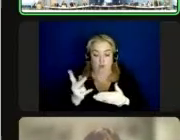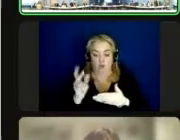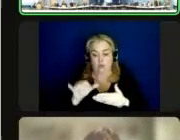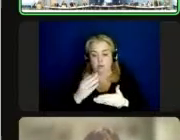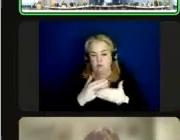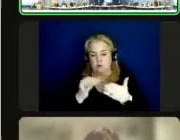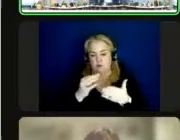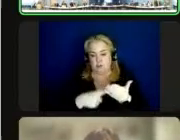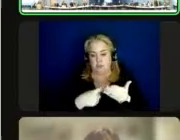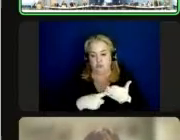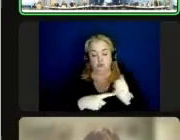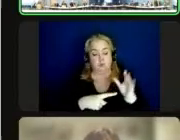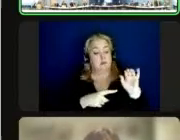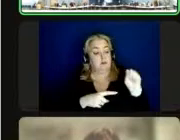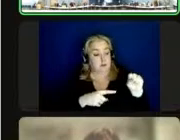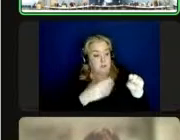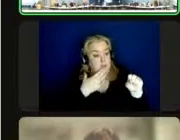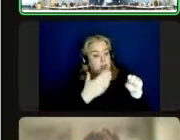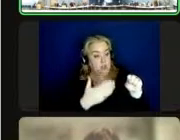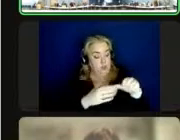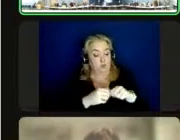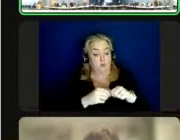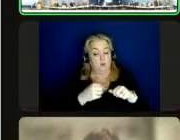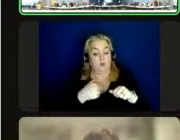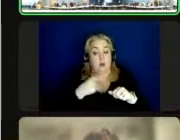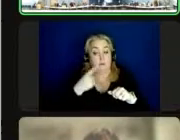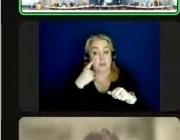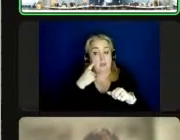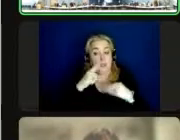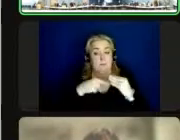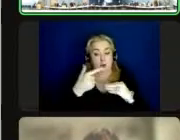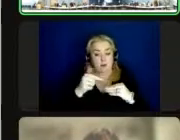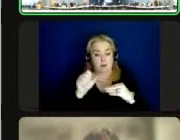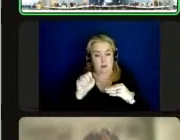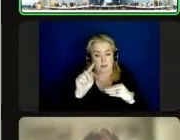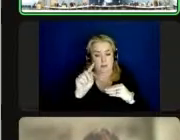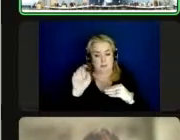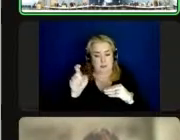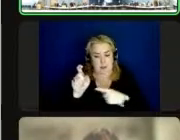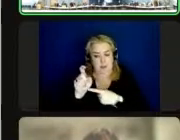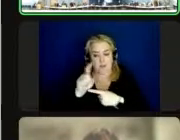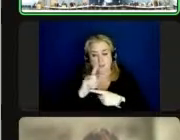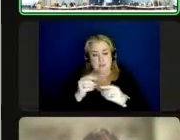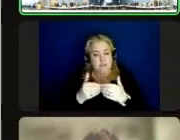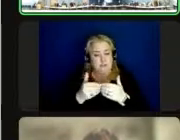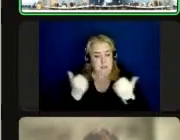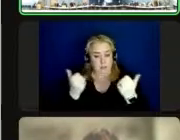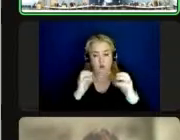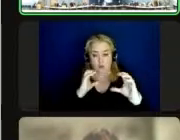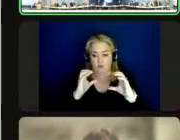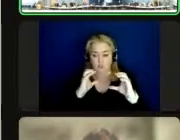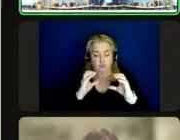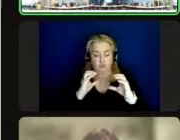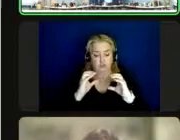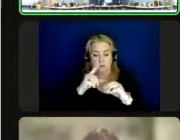CONVERSATION EVERY COUPLE YOU KNOW, I DON'T WANT TO BE JUST SITTING COMFORTABLY BUT THAT WAS PART DISCUSSION.